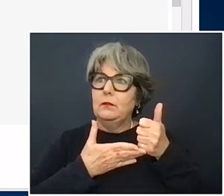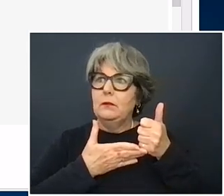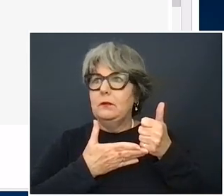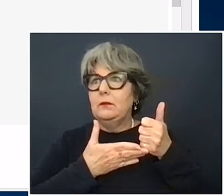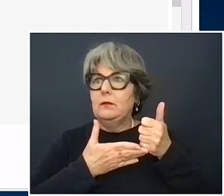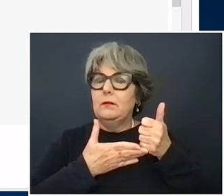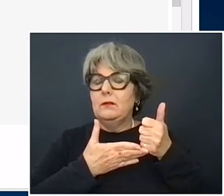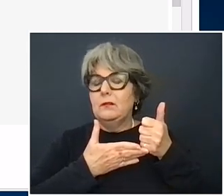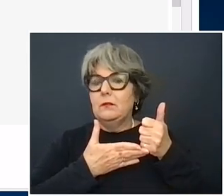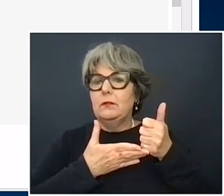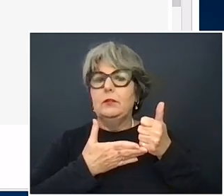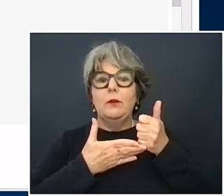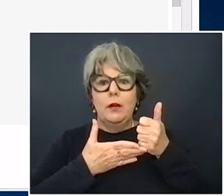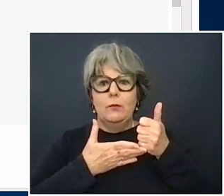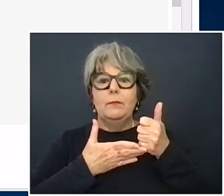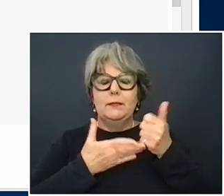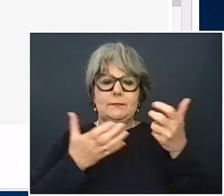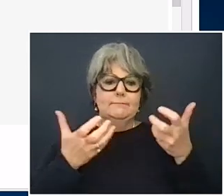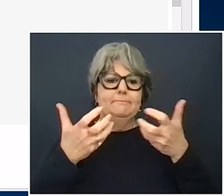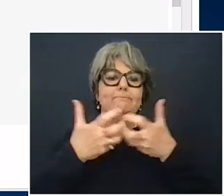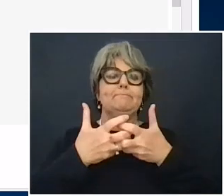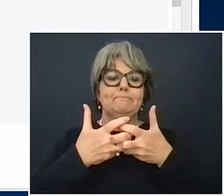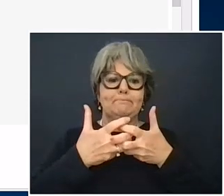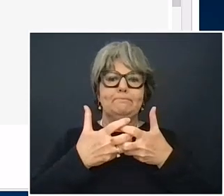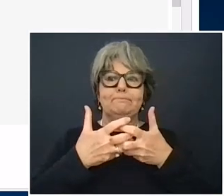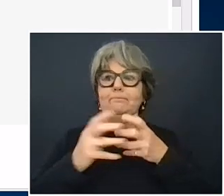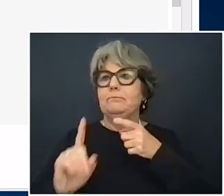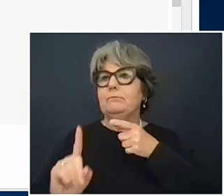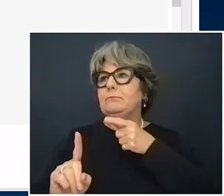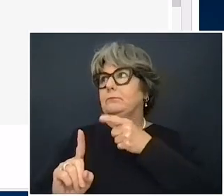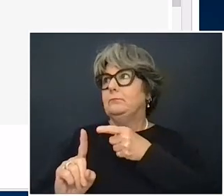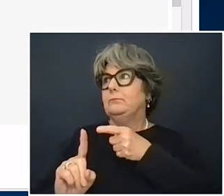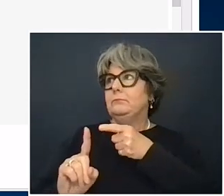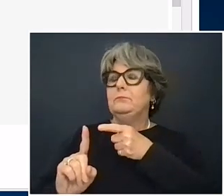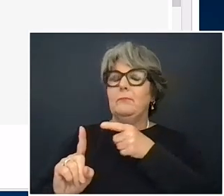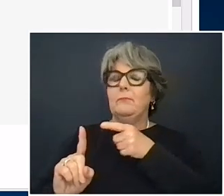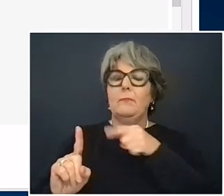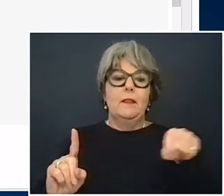kind of match what those two processes are